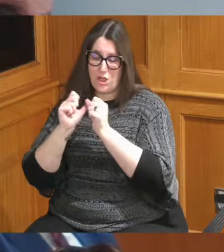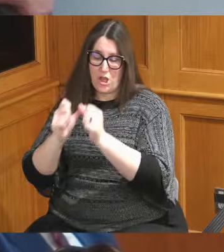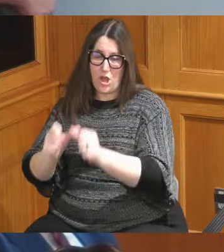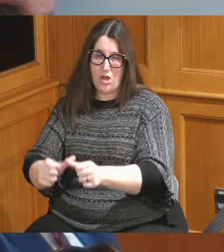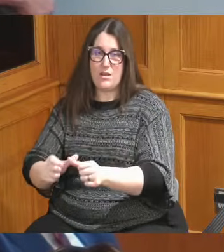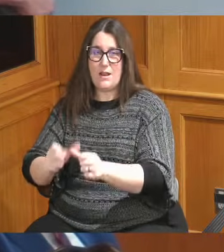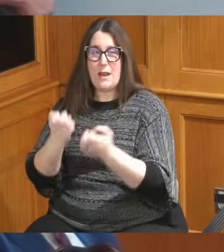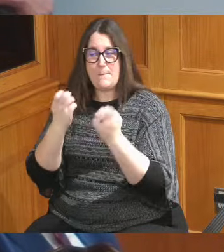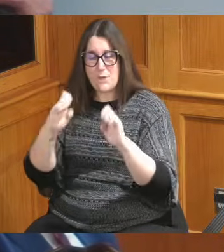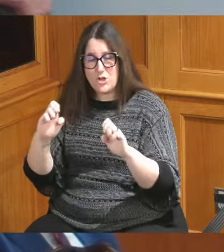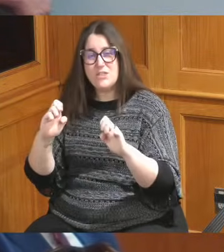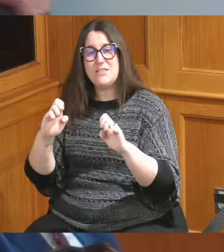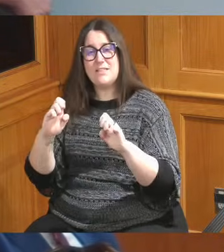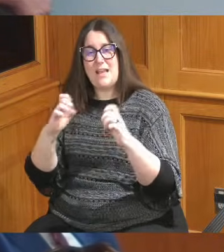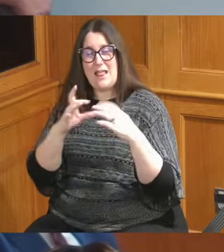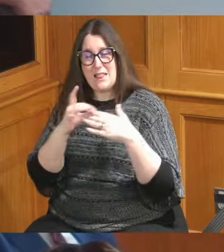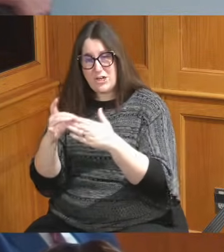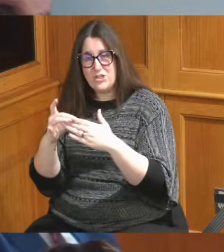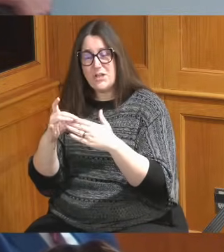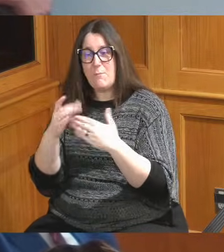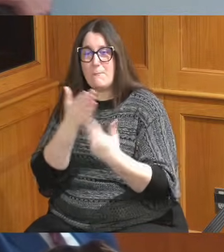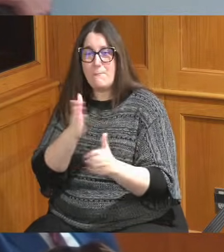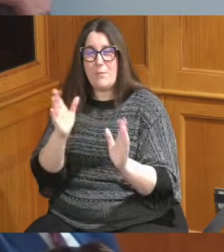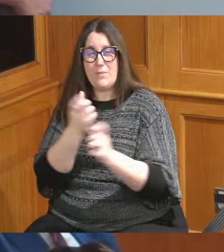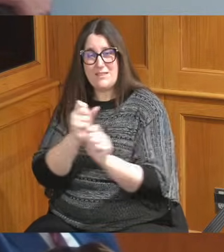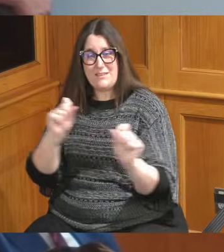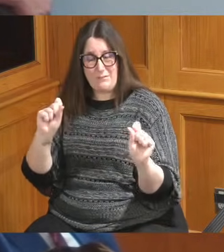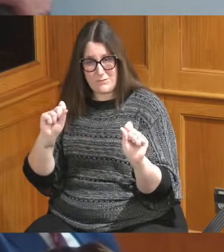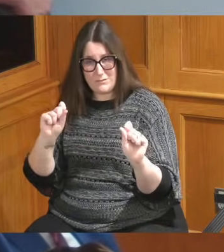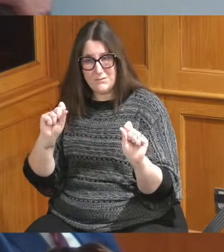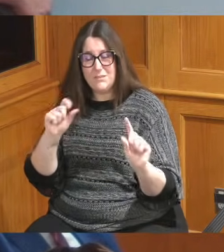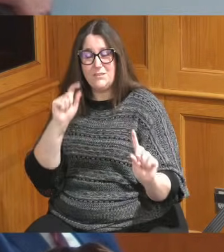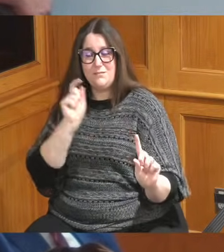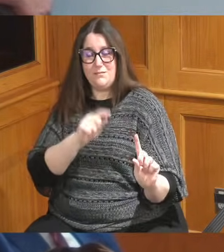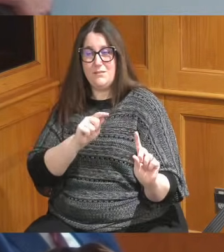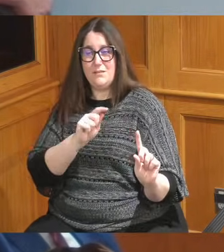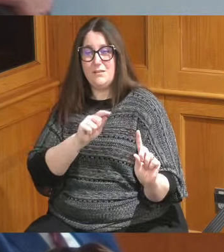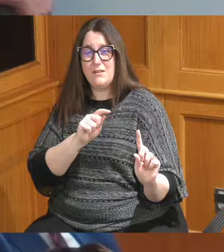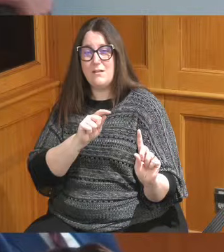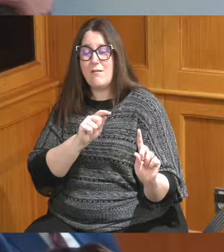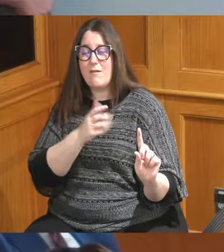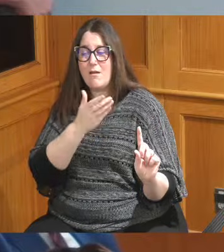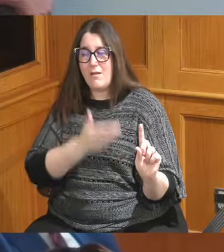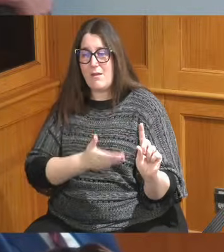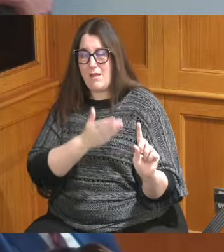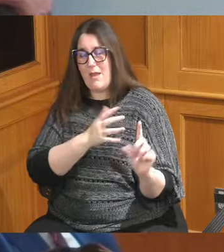medical services and public safety. And whereas District Chief Winston has played a key leadership